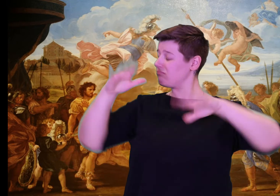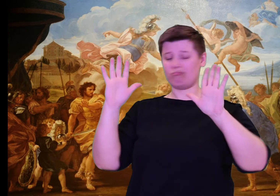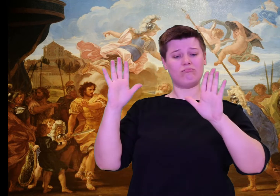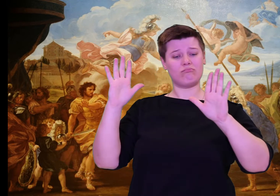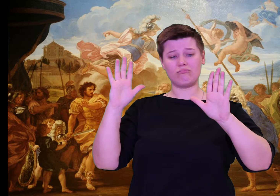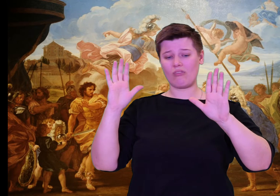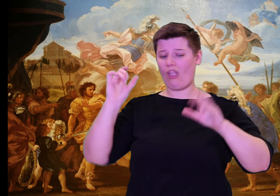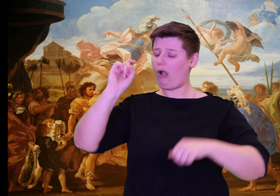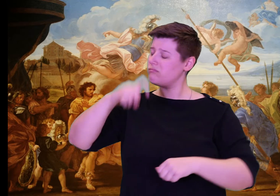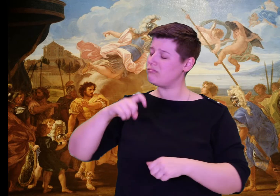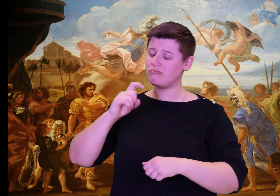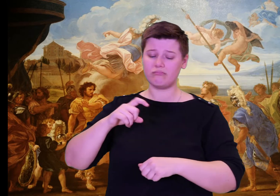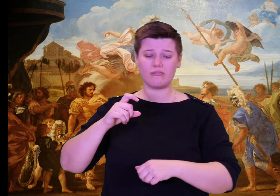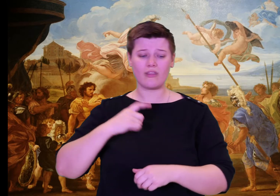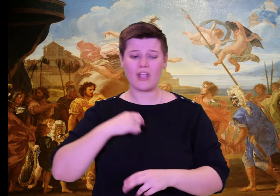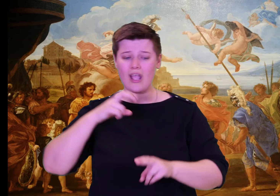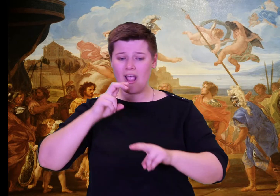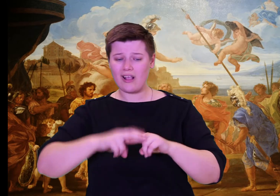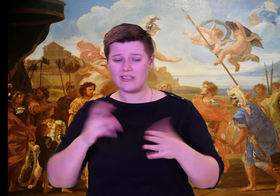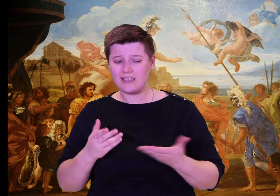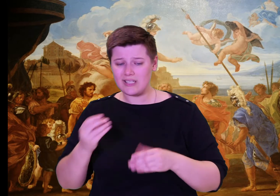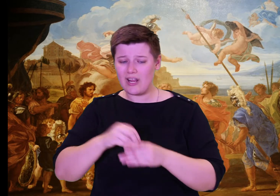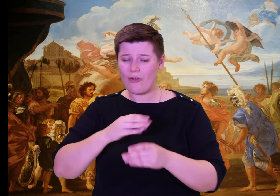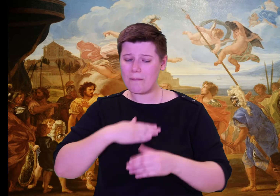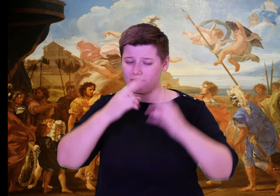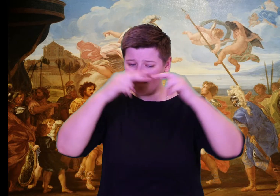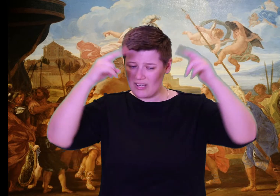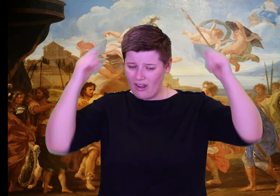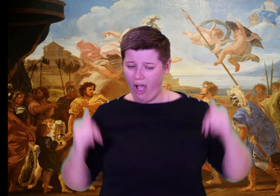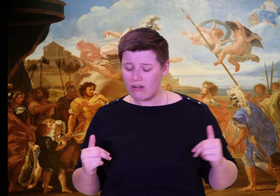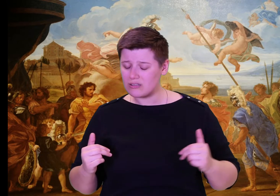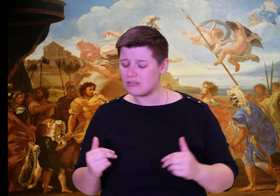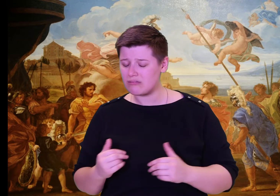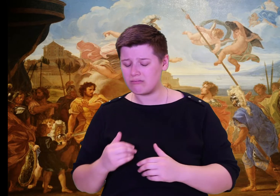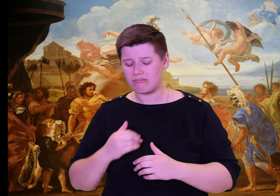I wish I had stayed here, with just a third of all the treasure I have now acquired,